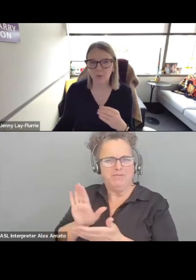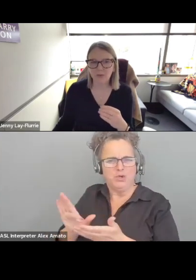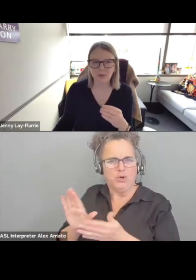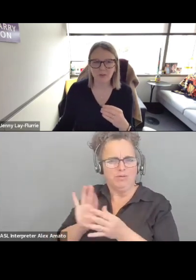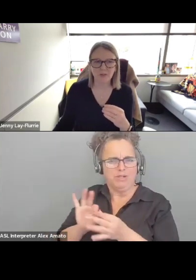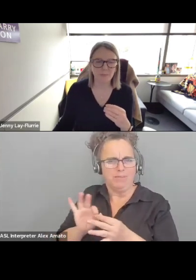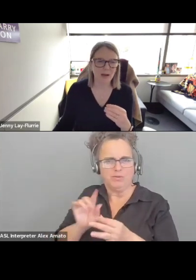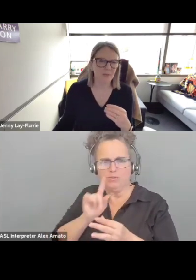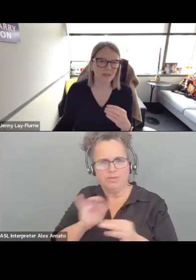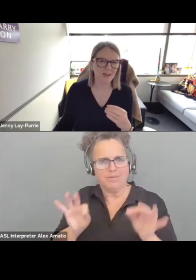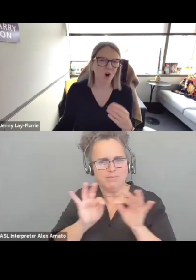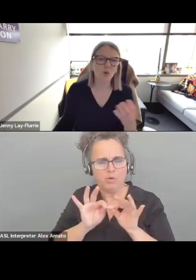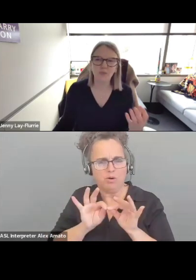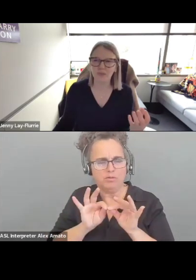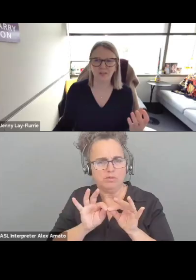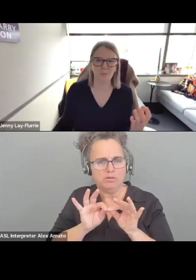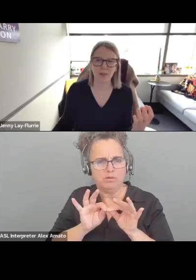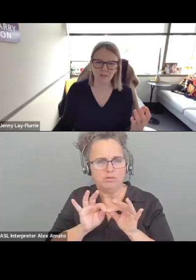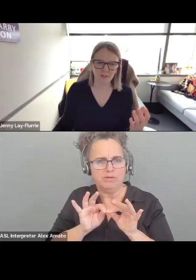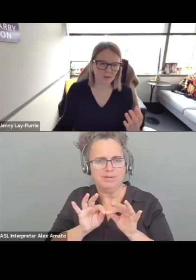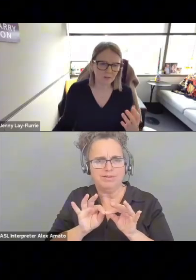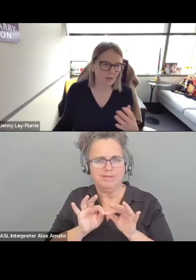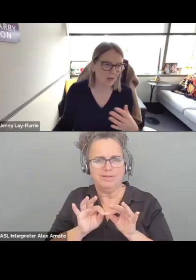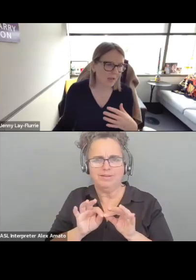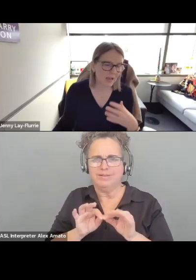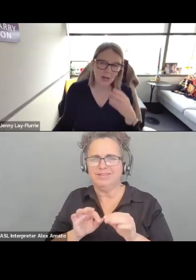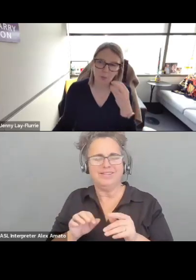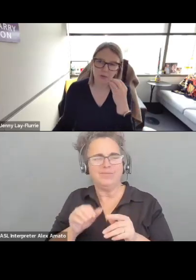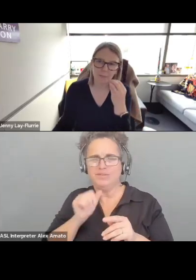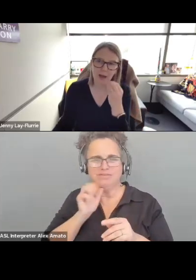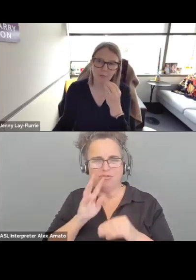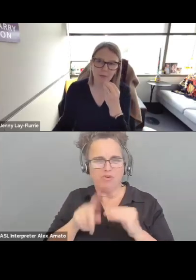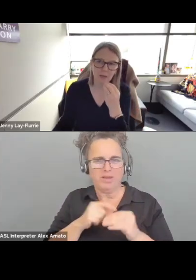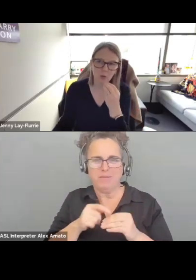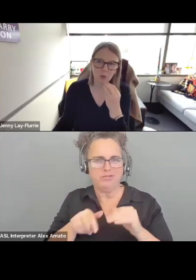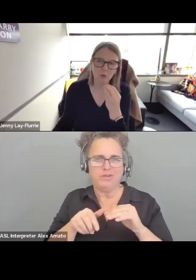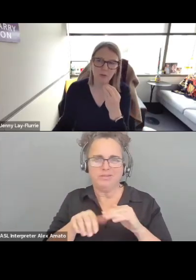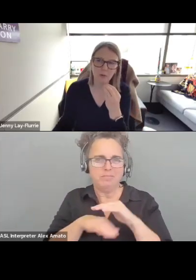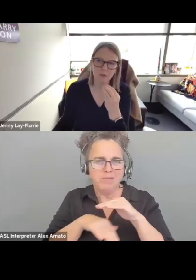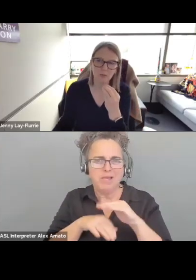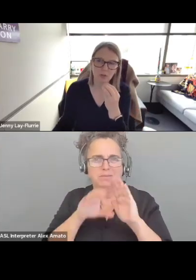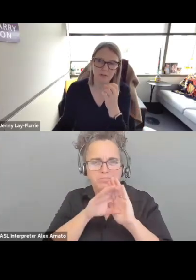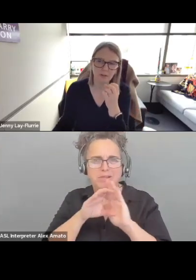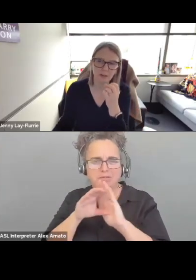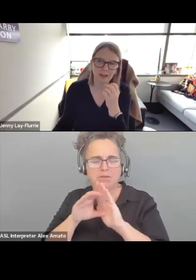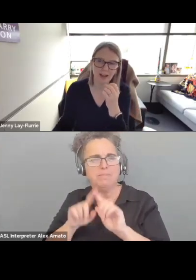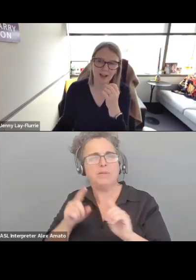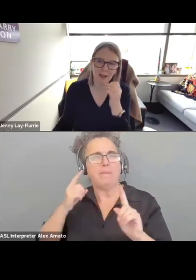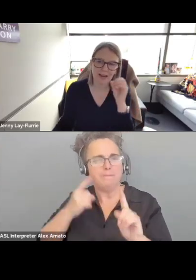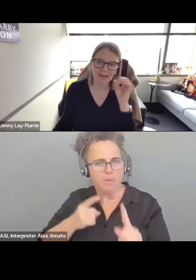It wasn't just about the obvious basics, it was about making sure that it wasn't just